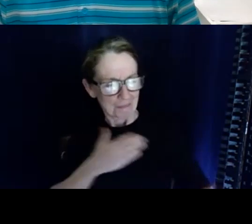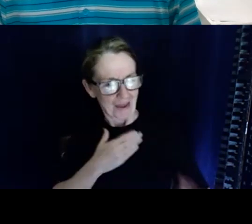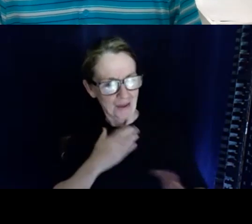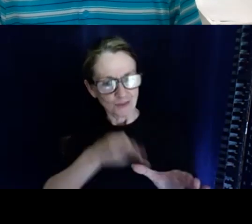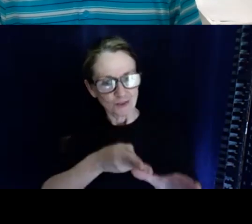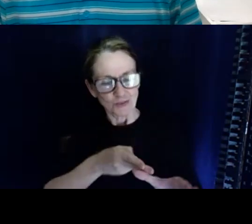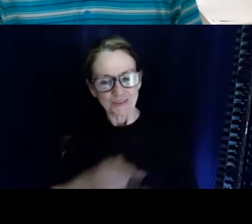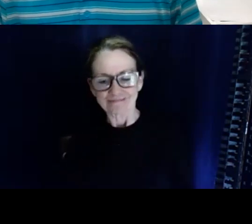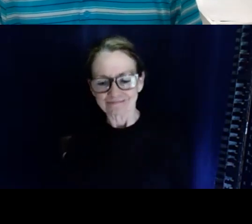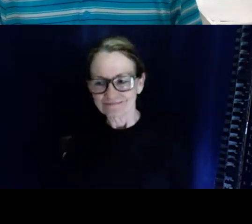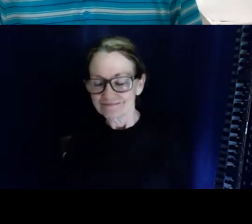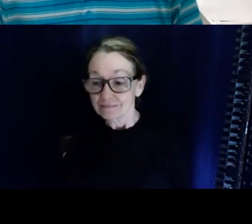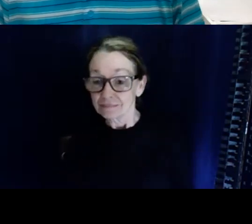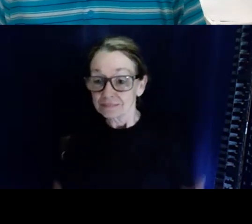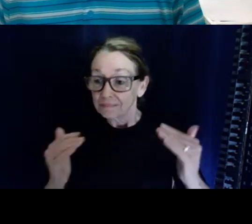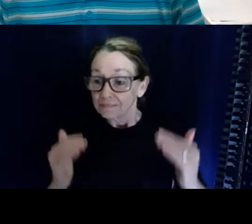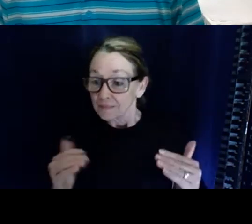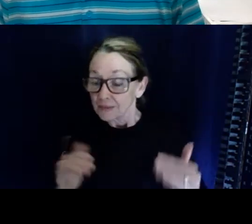I LOOK FORWARD TO HAVING YOU WITH US. THANK YOU. I'M HAPPY TO BE HERE.